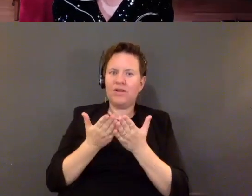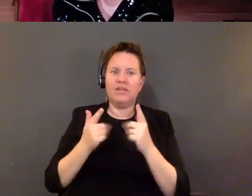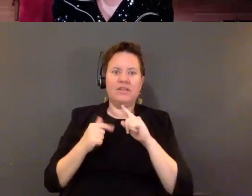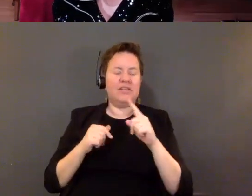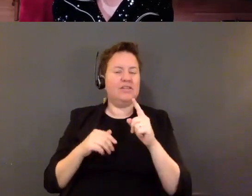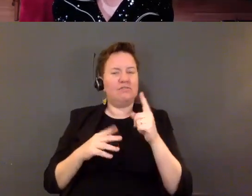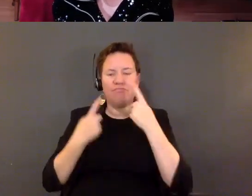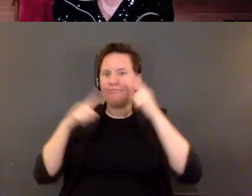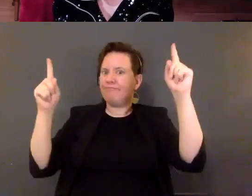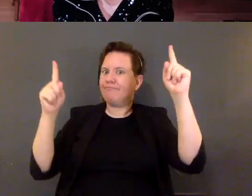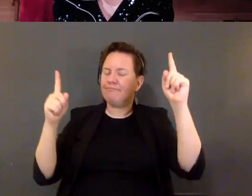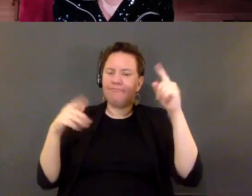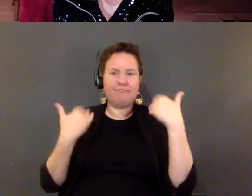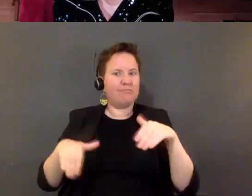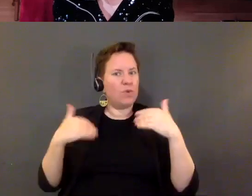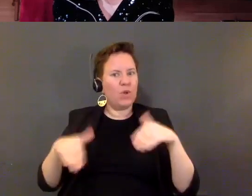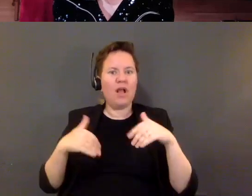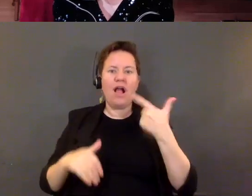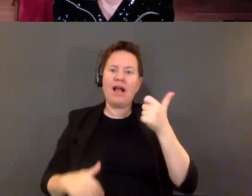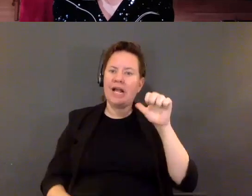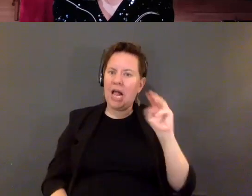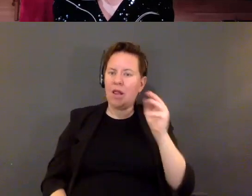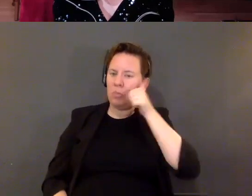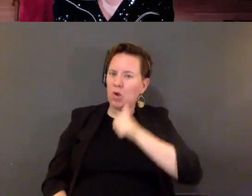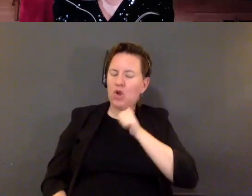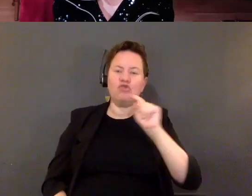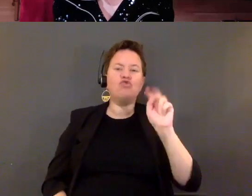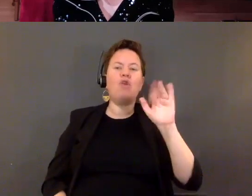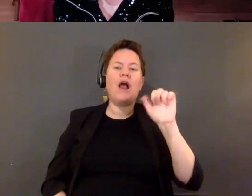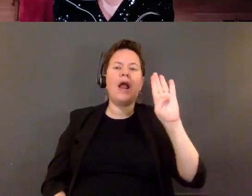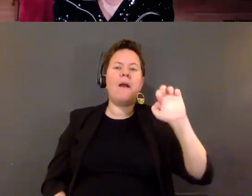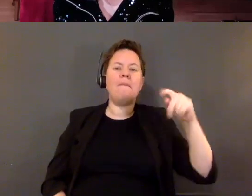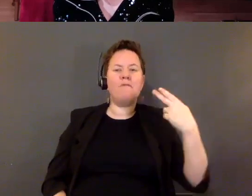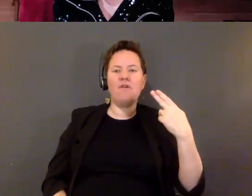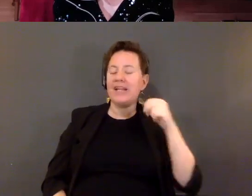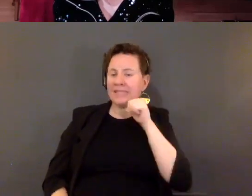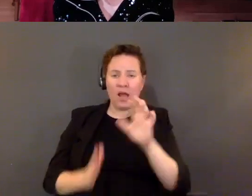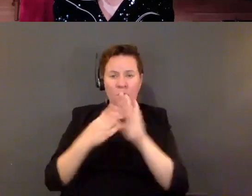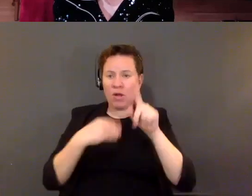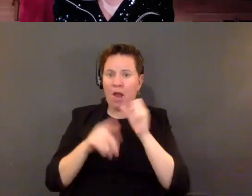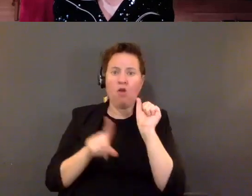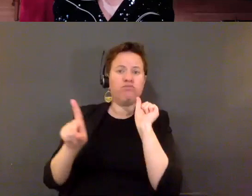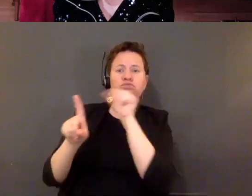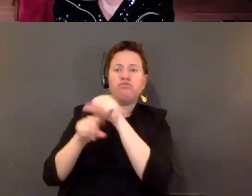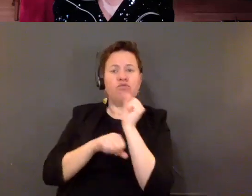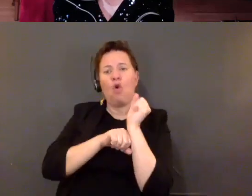Golem Girl is a triumph. It is not a book about overcoming and it's not one of those